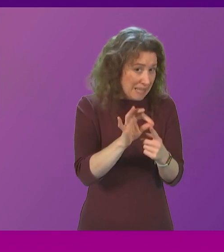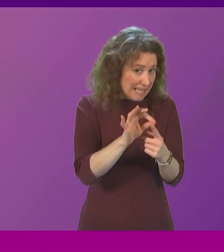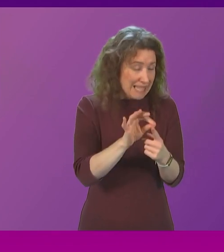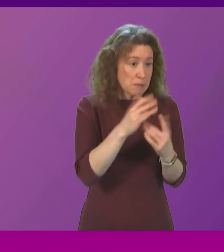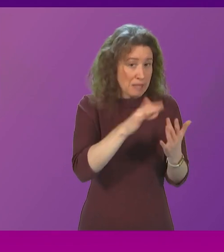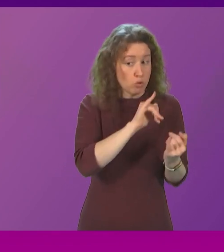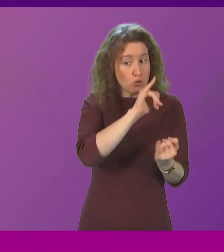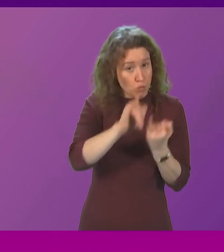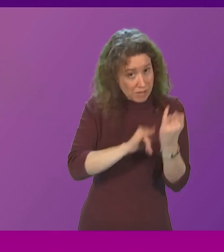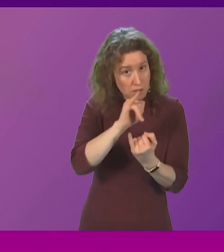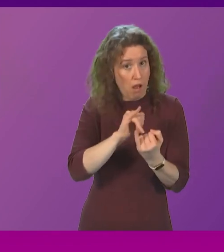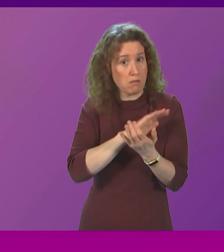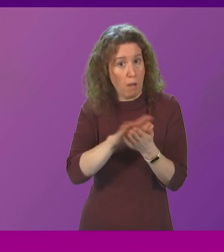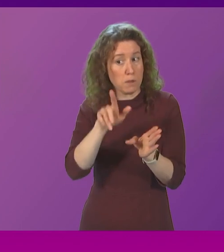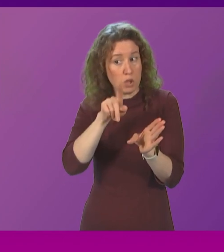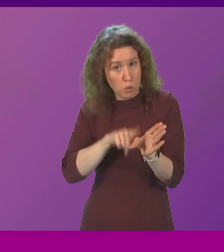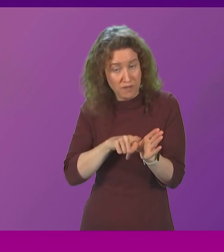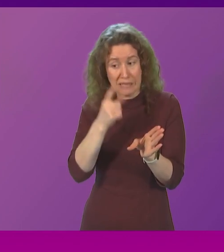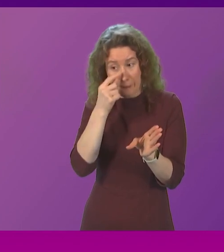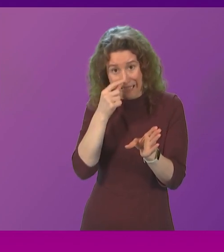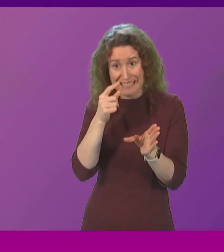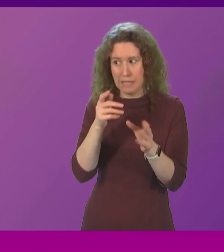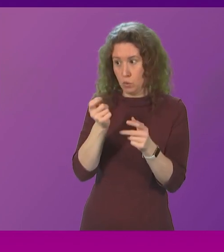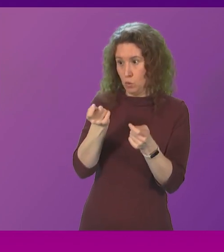criticising his ability to turn around the economy.